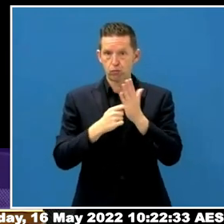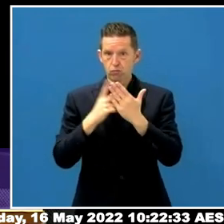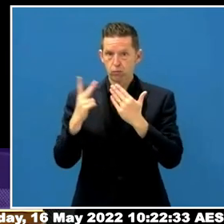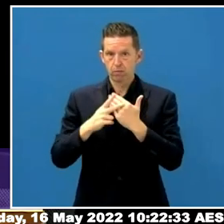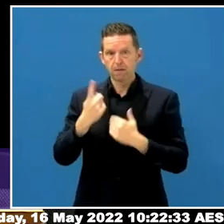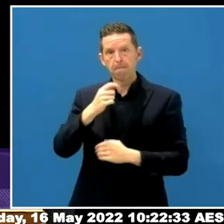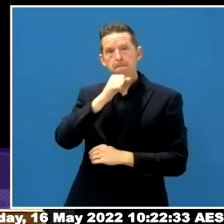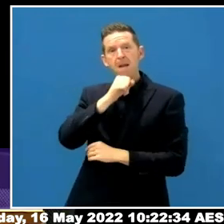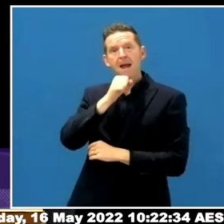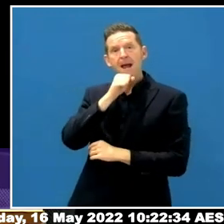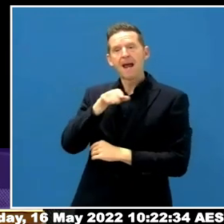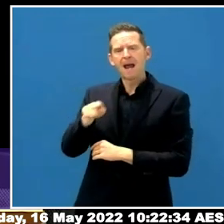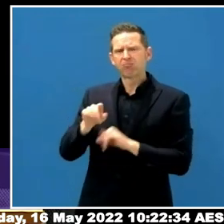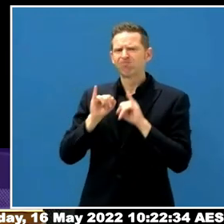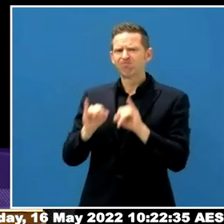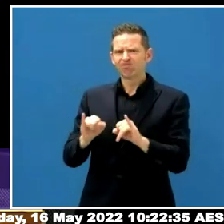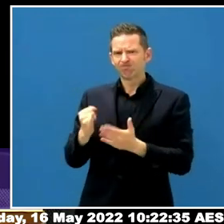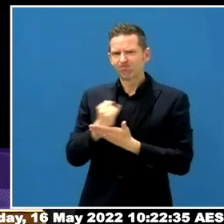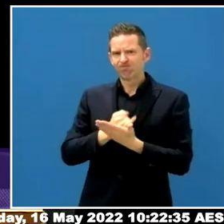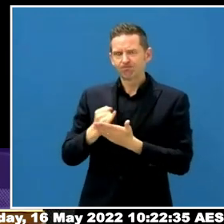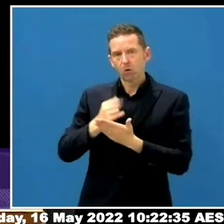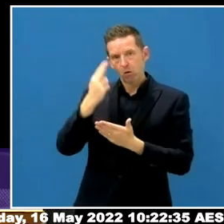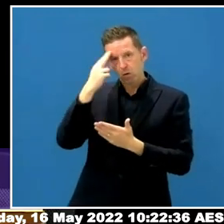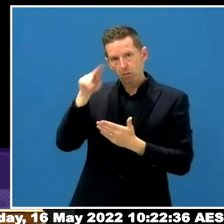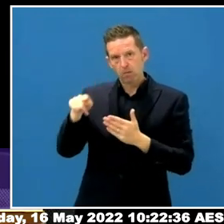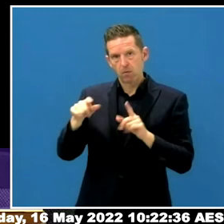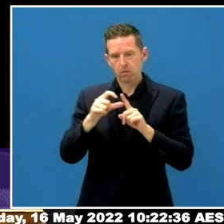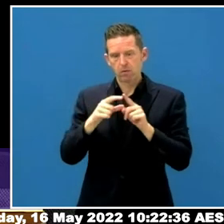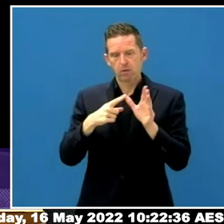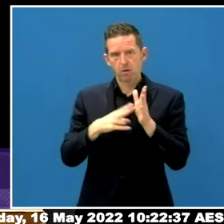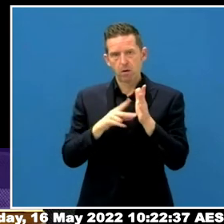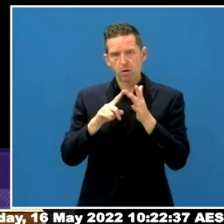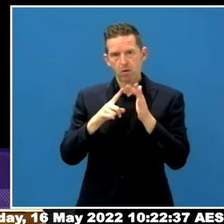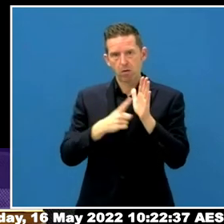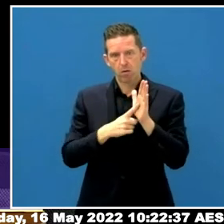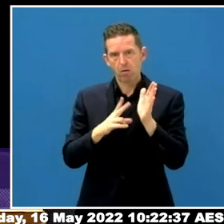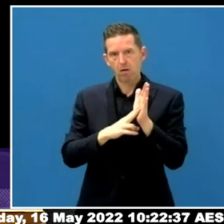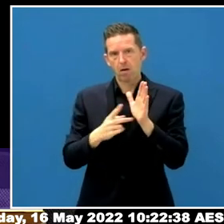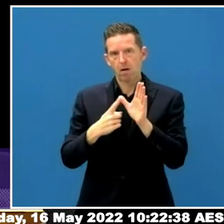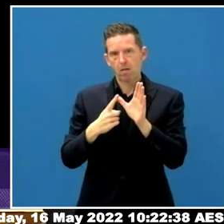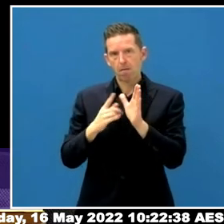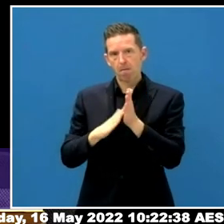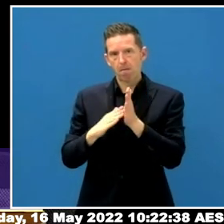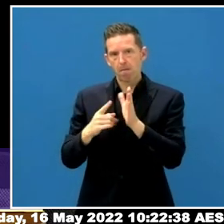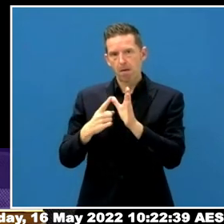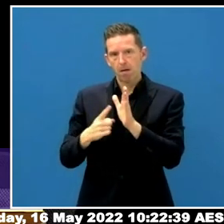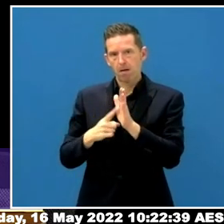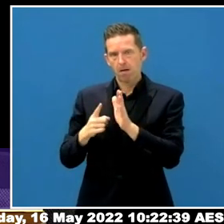Nuumaalii. Commissioners, the starting point of this hearing is the Mount Druitt day